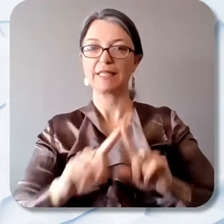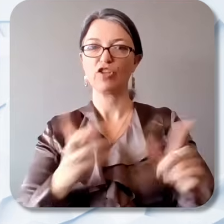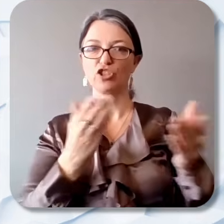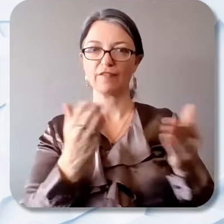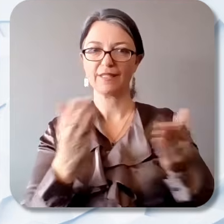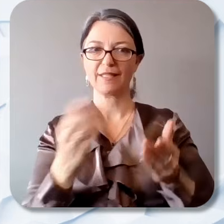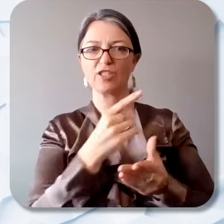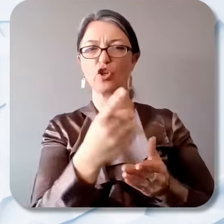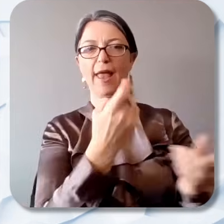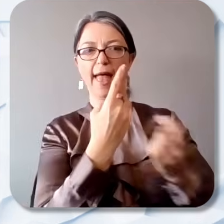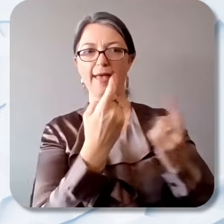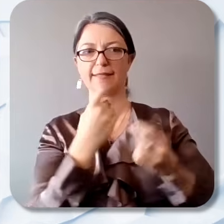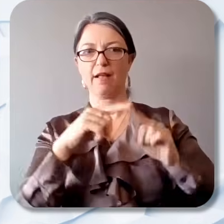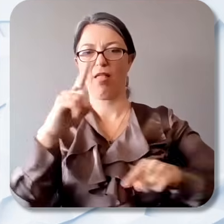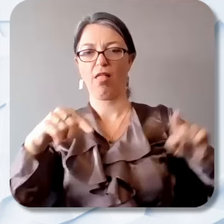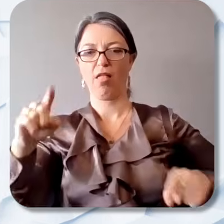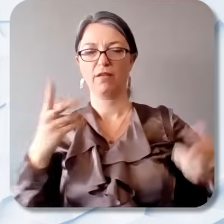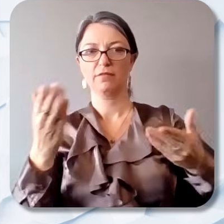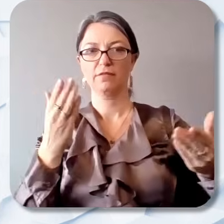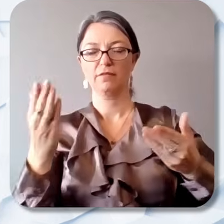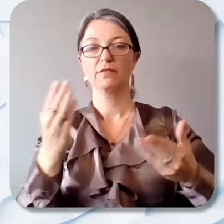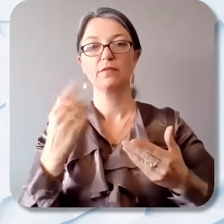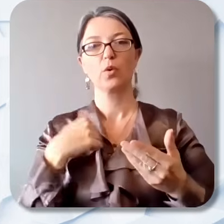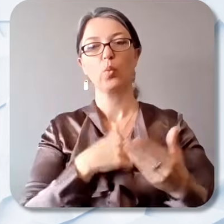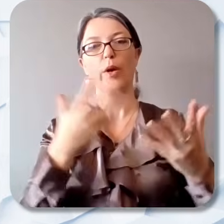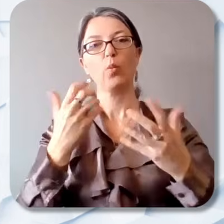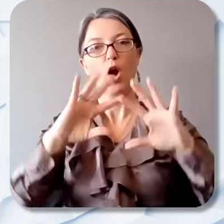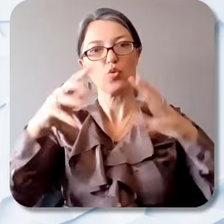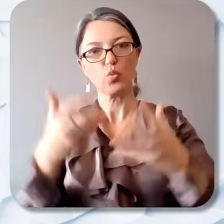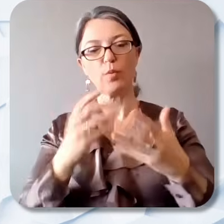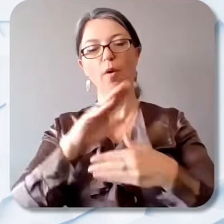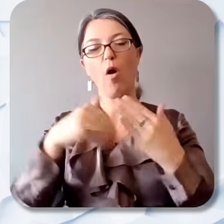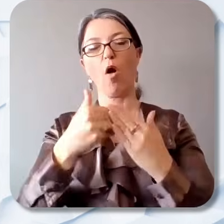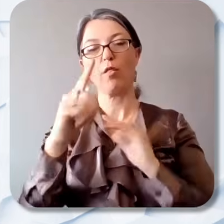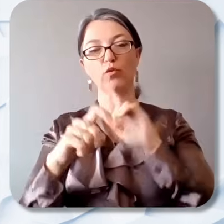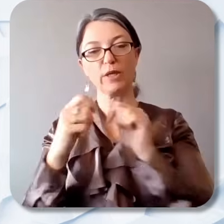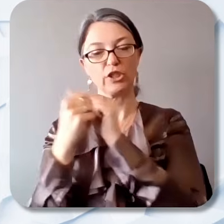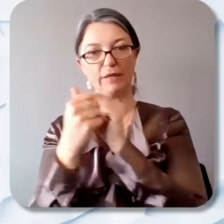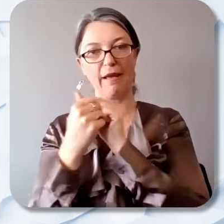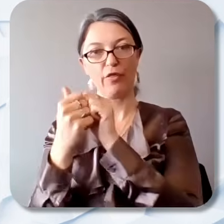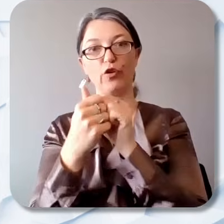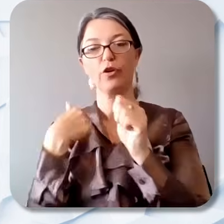about and I want to make sure that when we look at we want to group all those questions together so I can. We can put on FAQ.